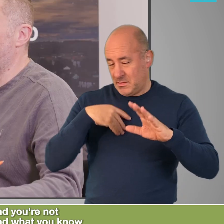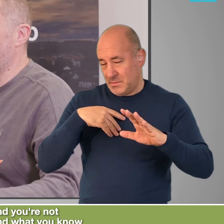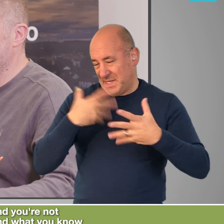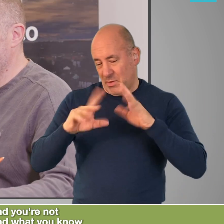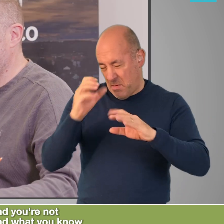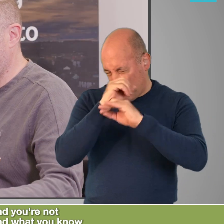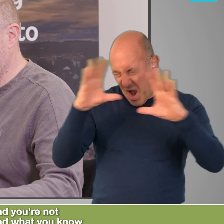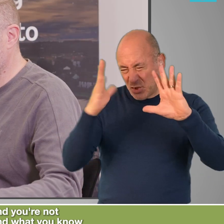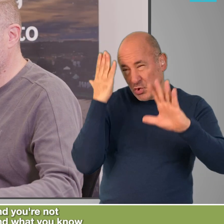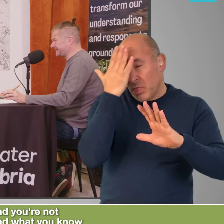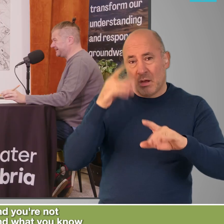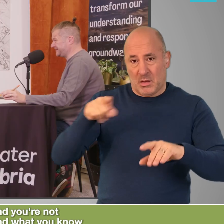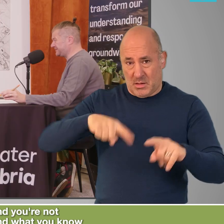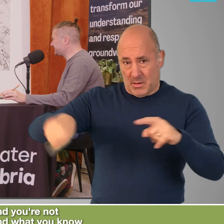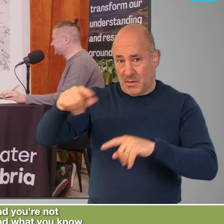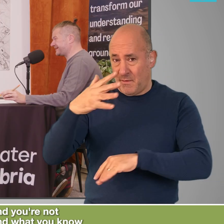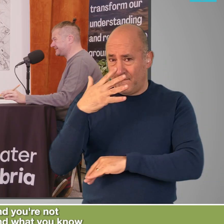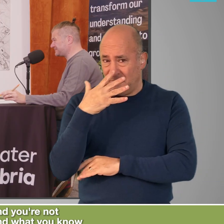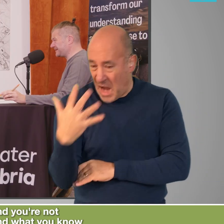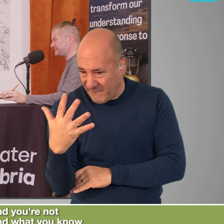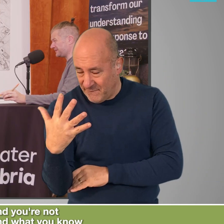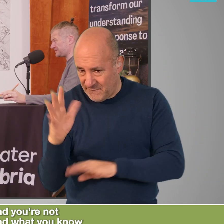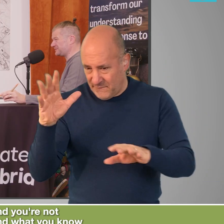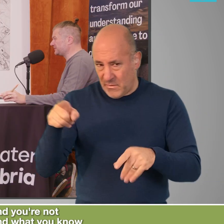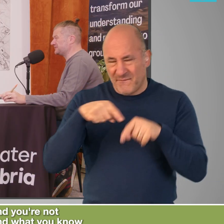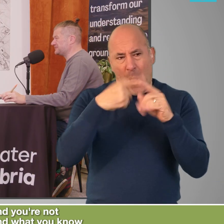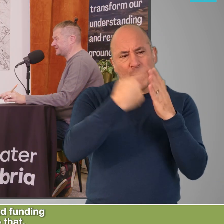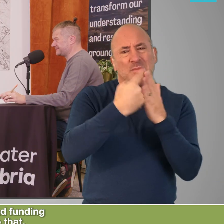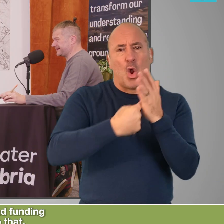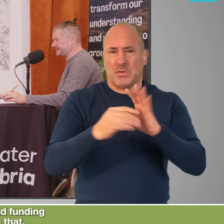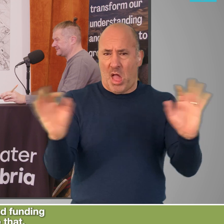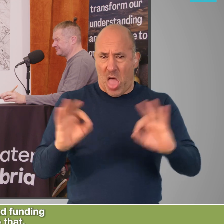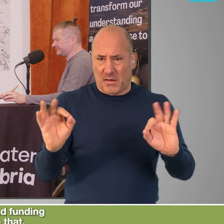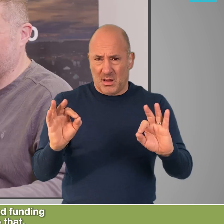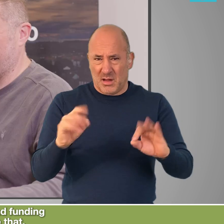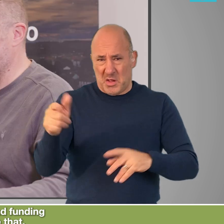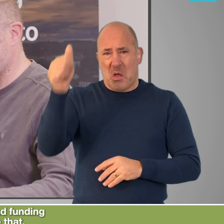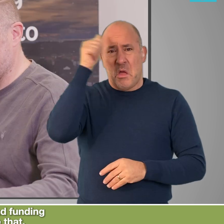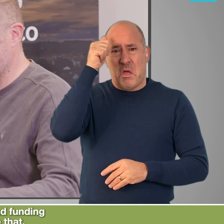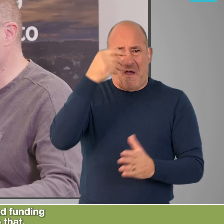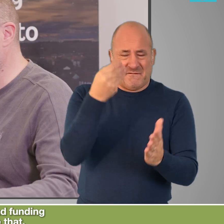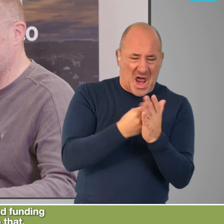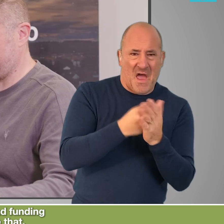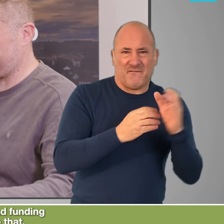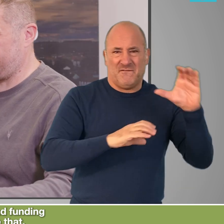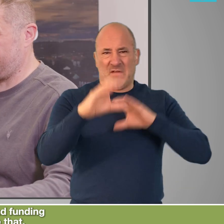imagine you're five and you're not dragged down by policy and what you know about financing and funding and things like that.